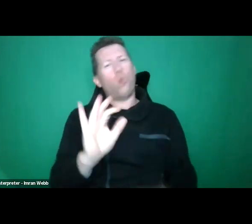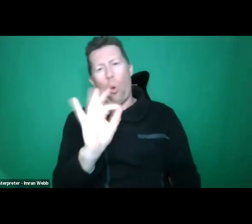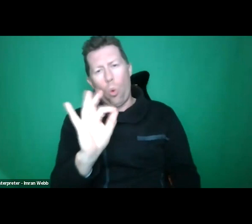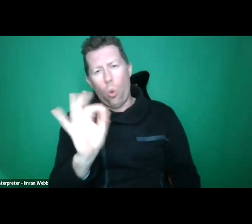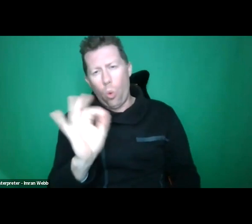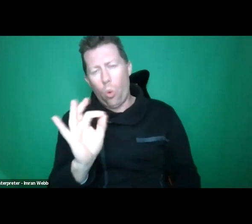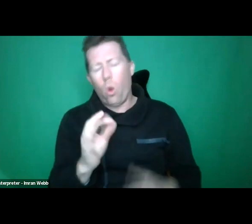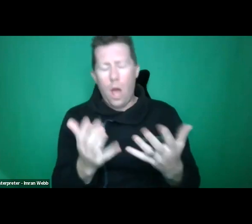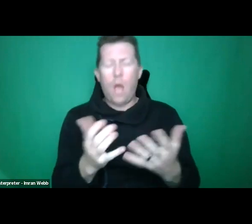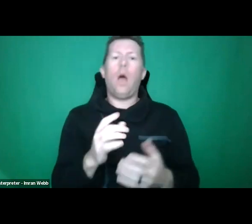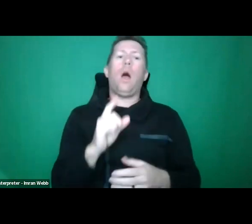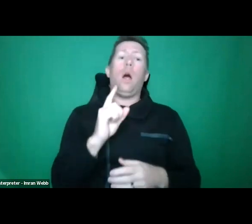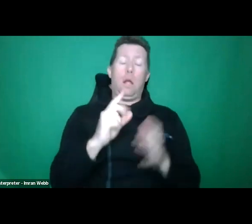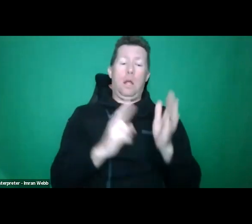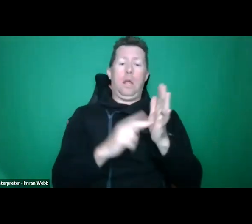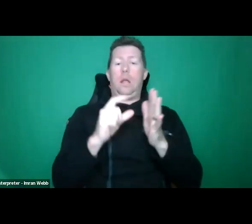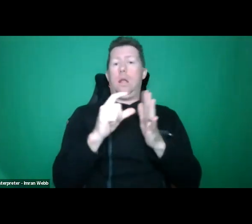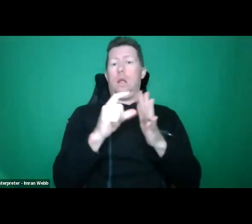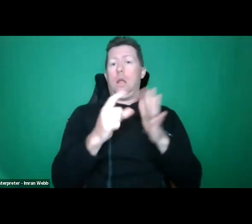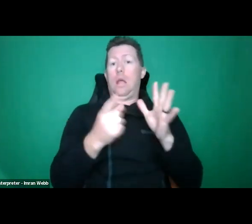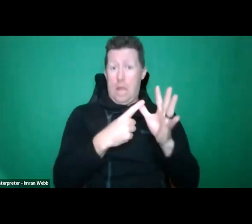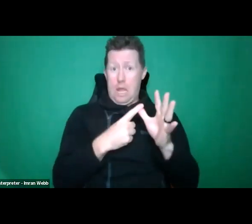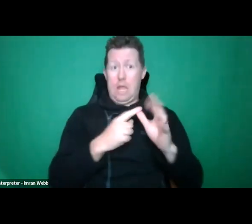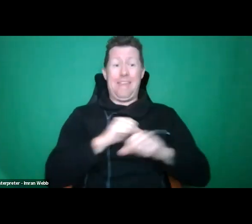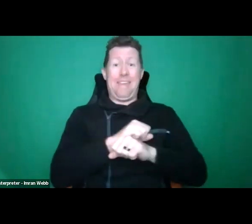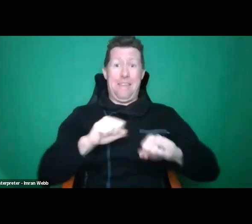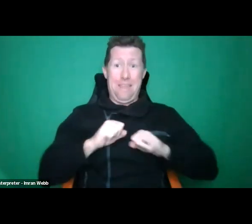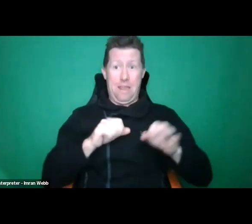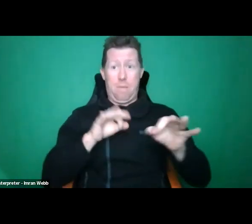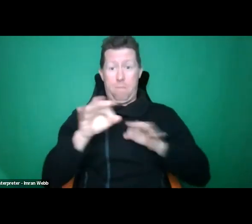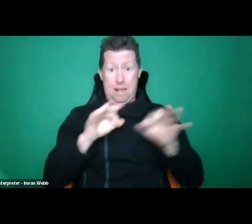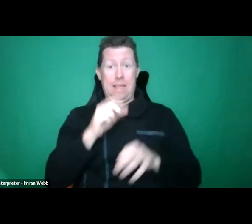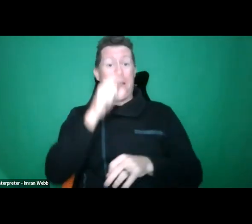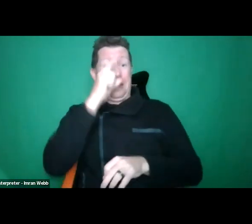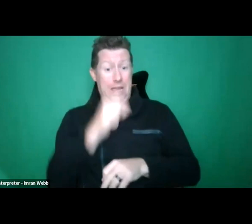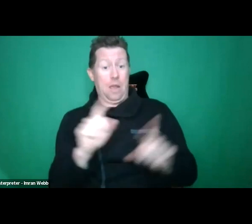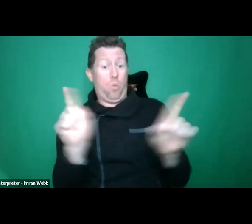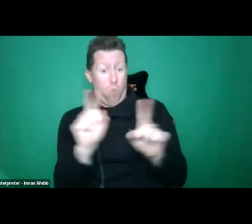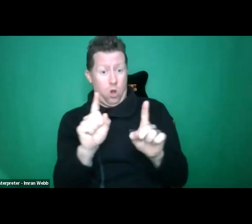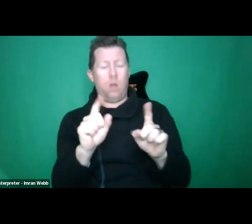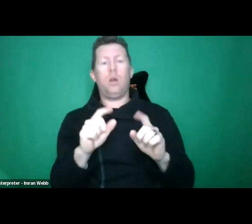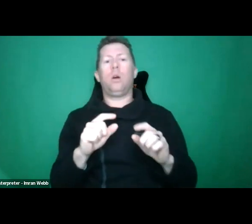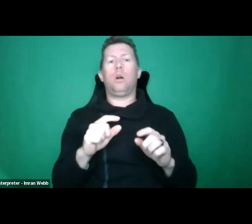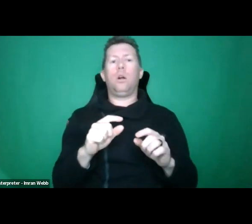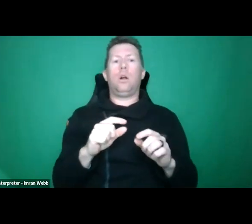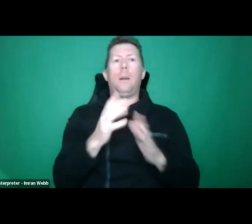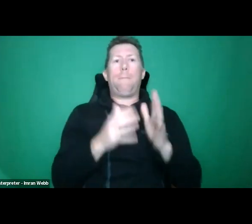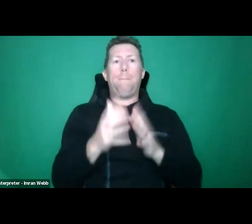And what the national disability data asset can do is make invisible need visible